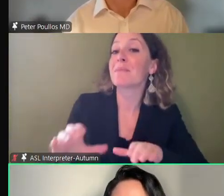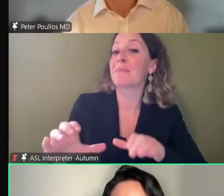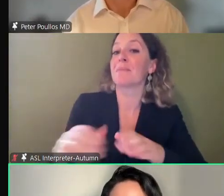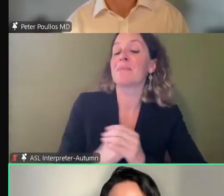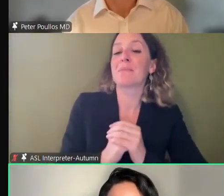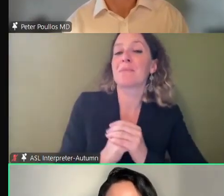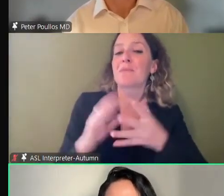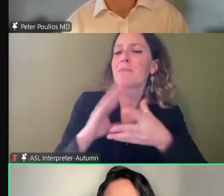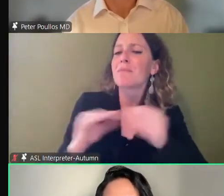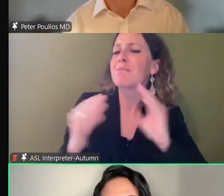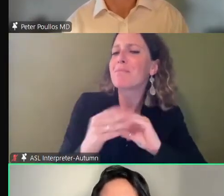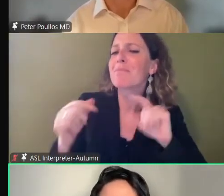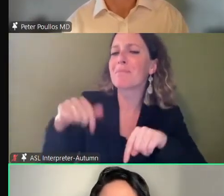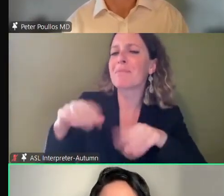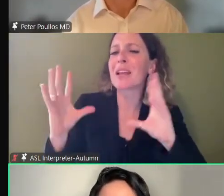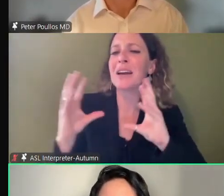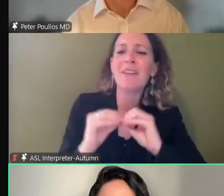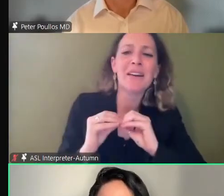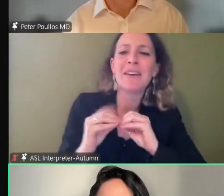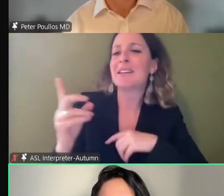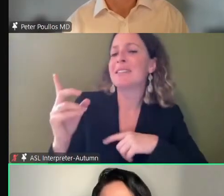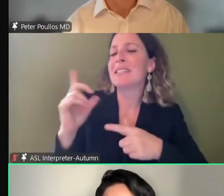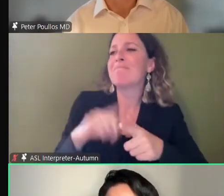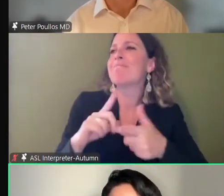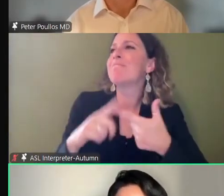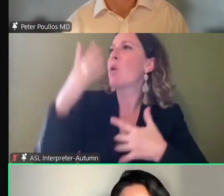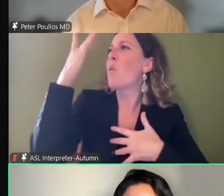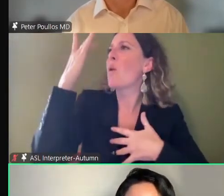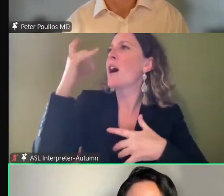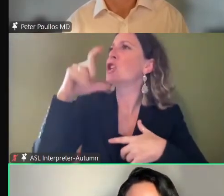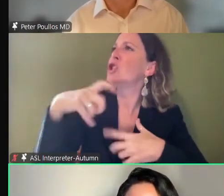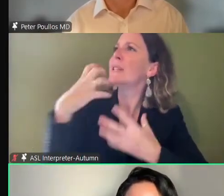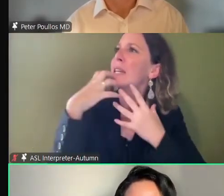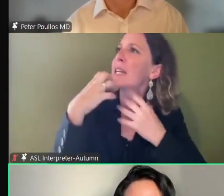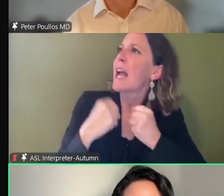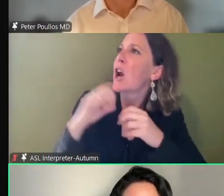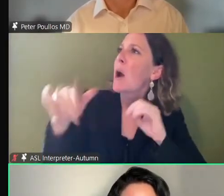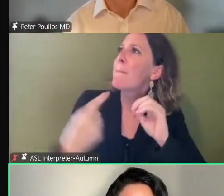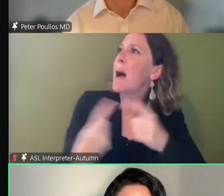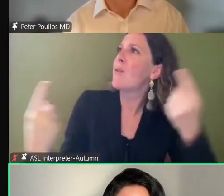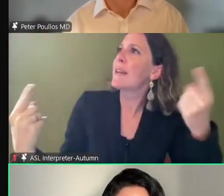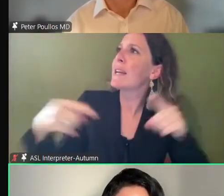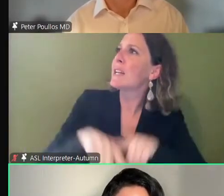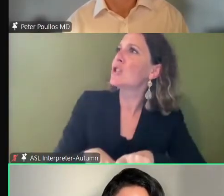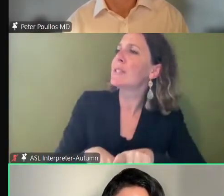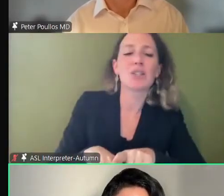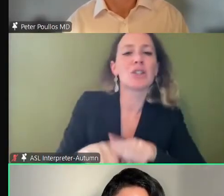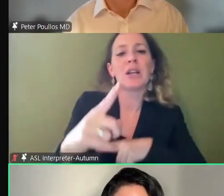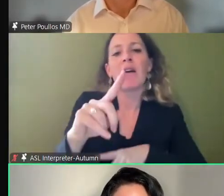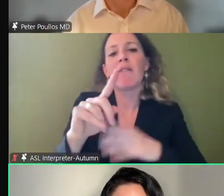came to be, and why you should really care about the intersection of telehealth and disabilities.